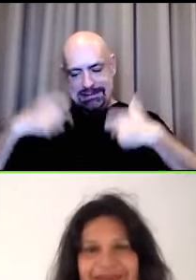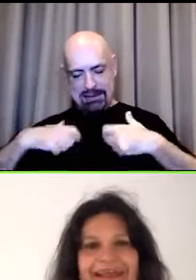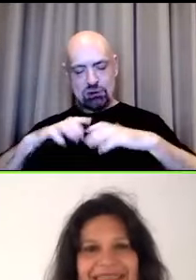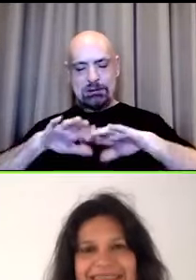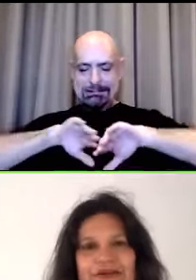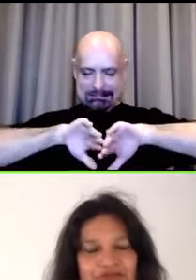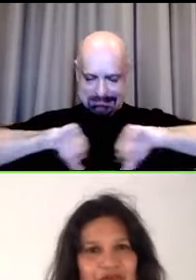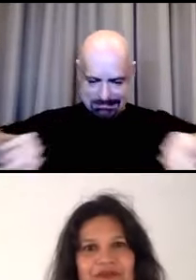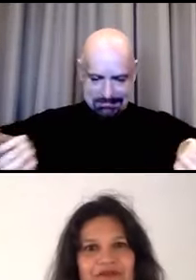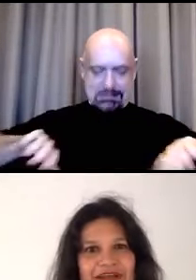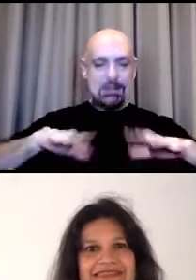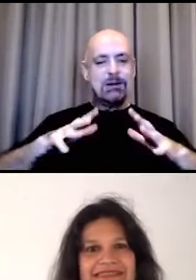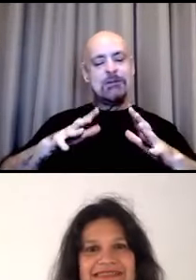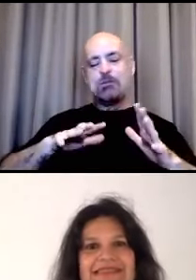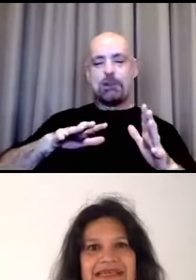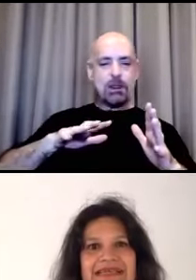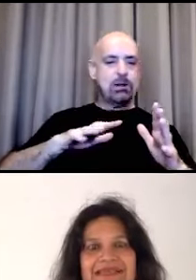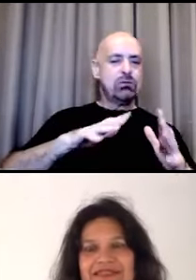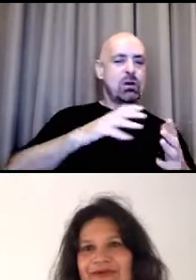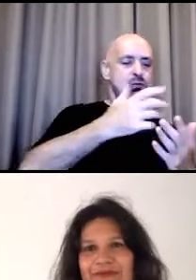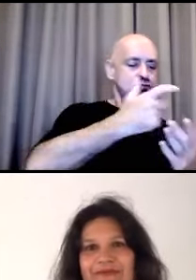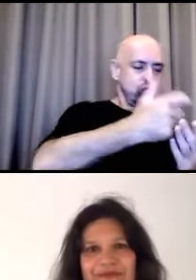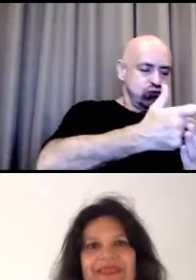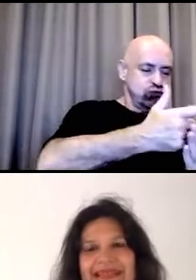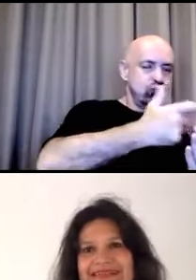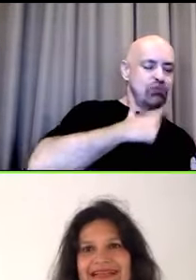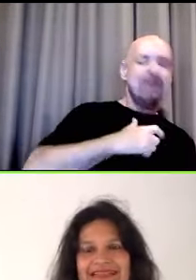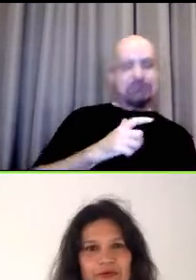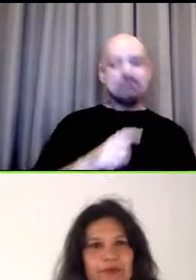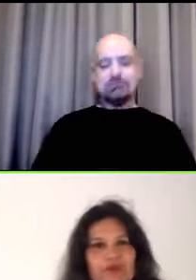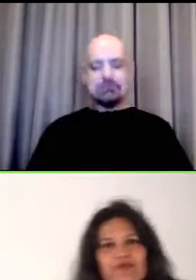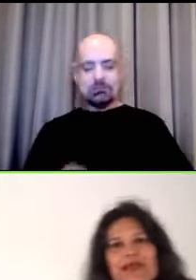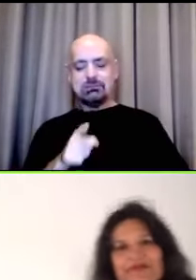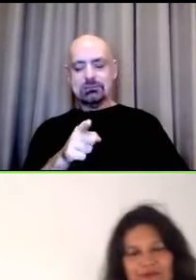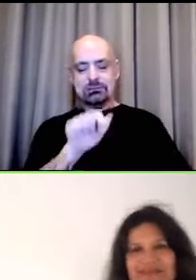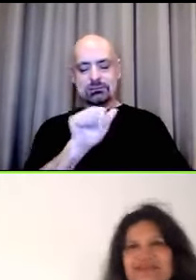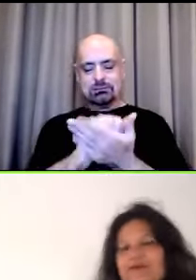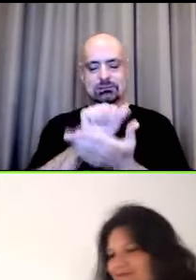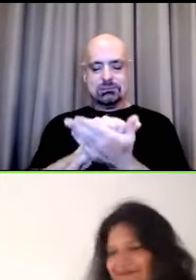ideology is really, well there are many different ones but that's a